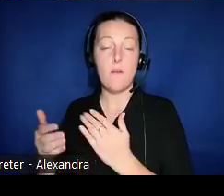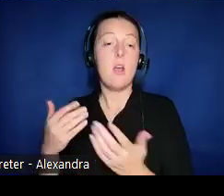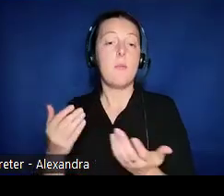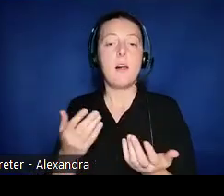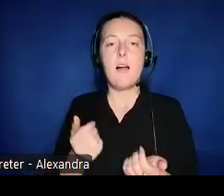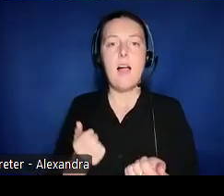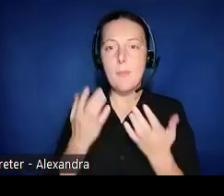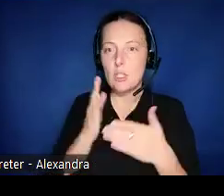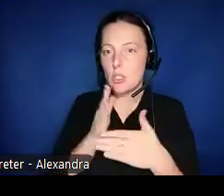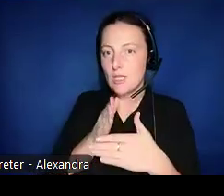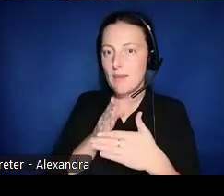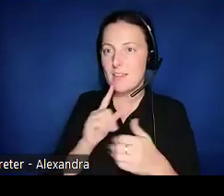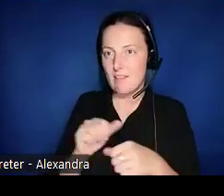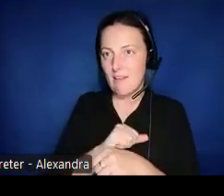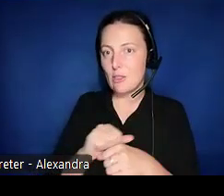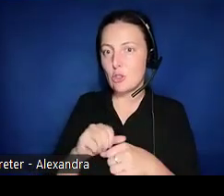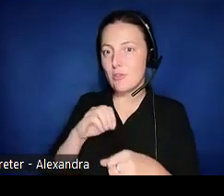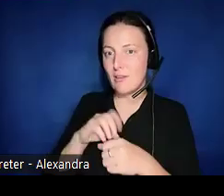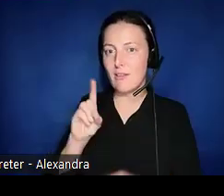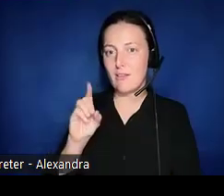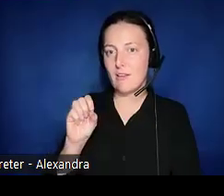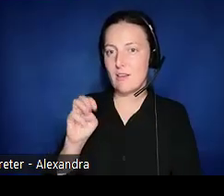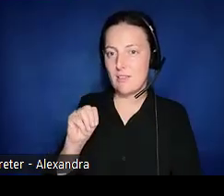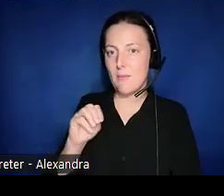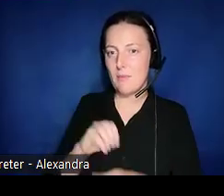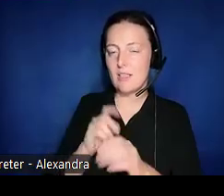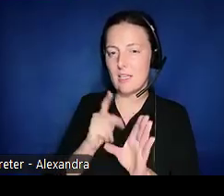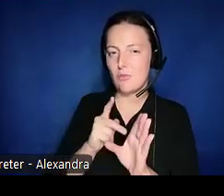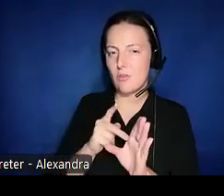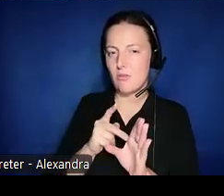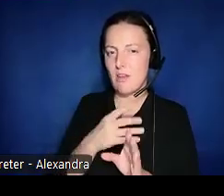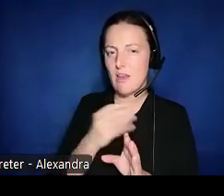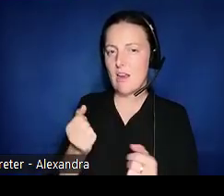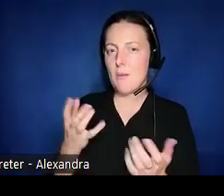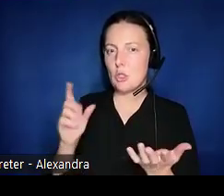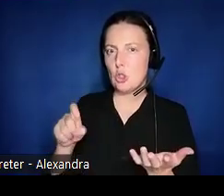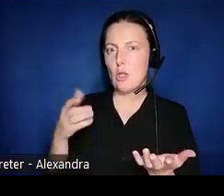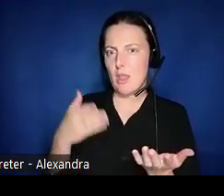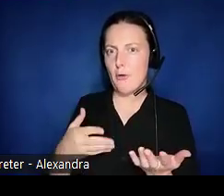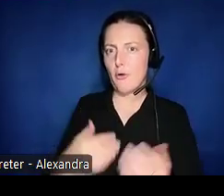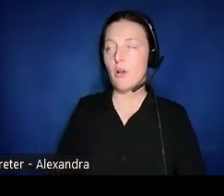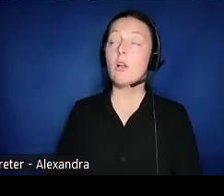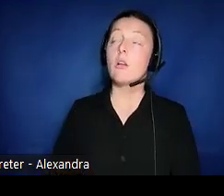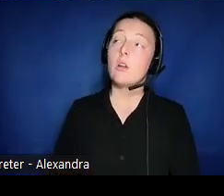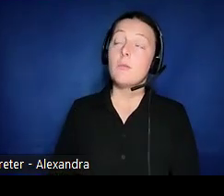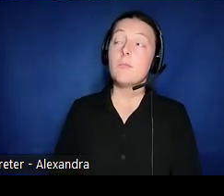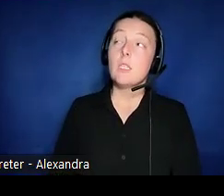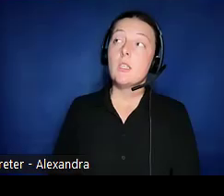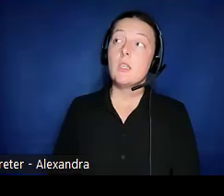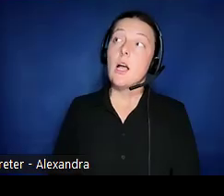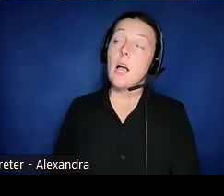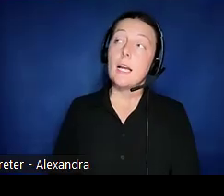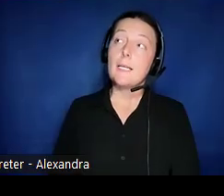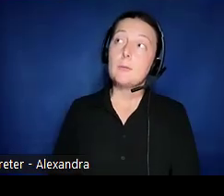psychiatry and how much should it be there do you think? Sure. Um the I I think it was a sensible